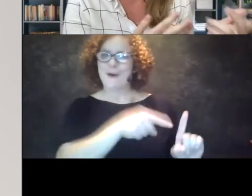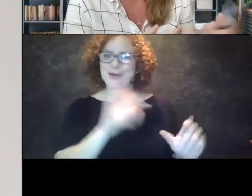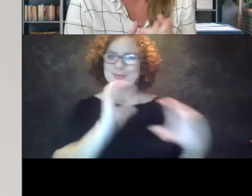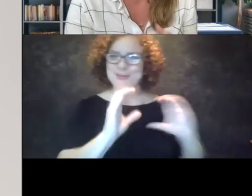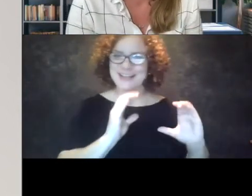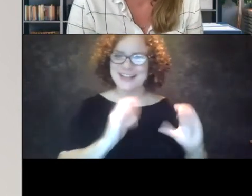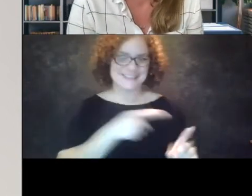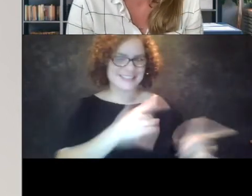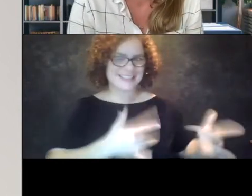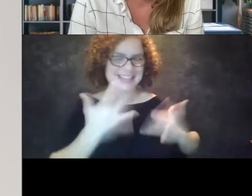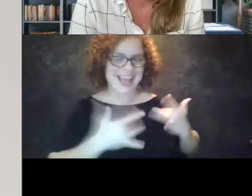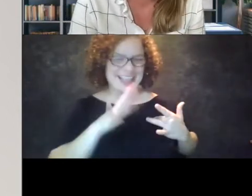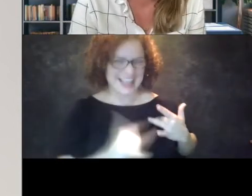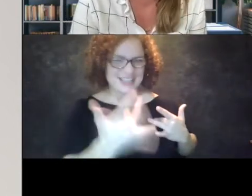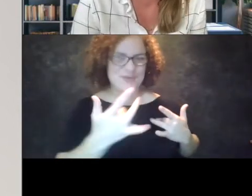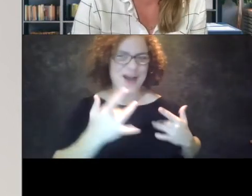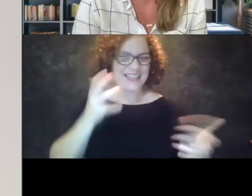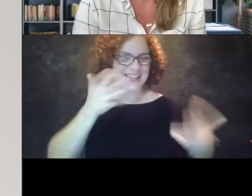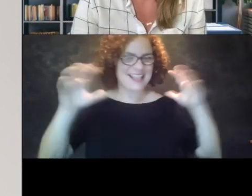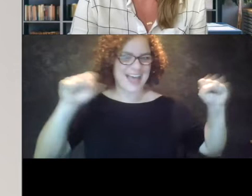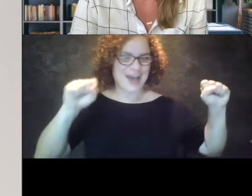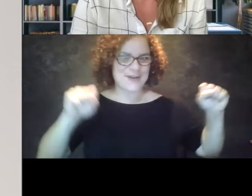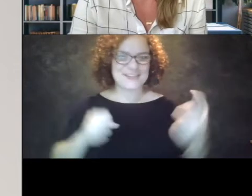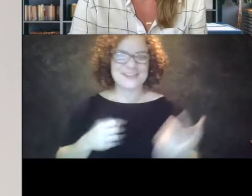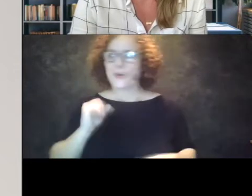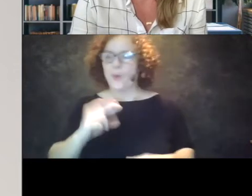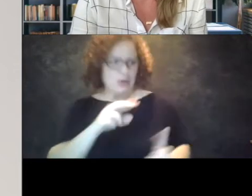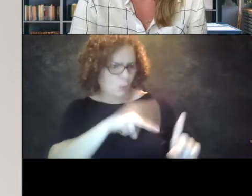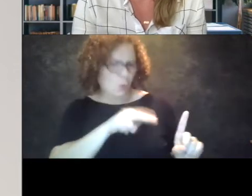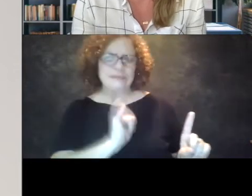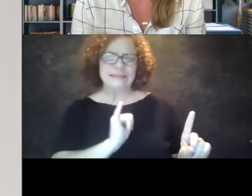because I got frustrated with something like, hey, how can I help you? And students want